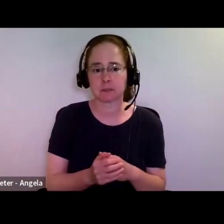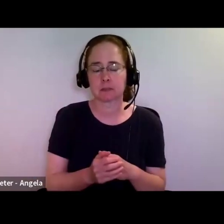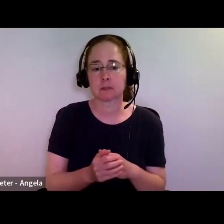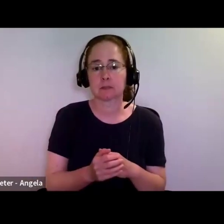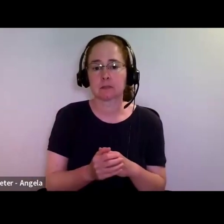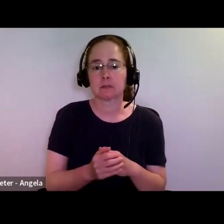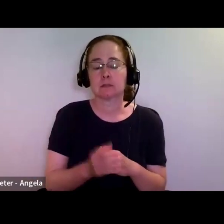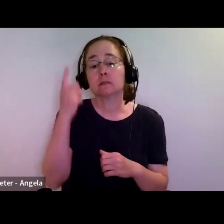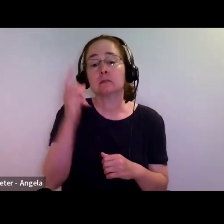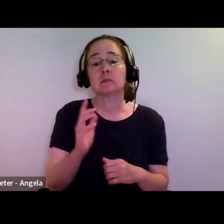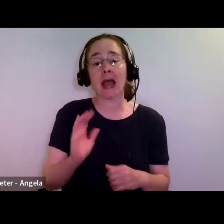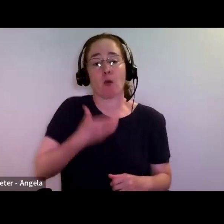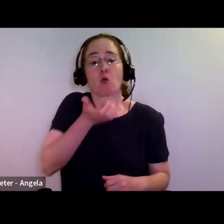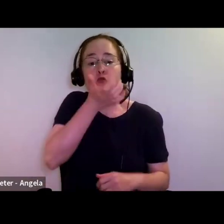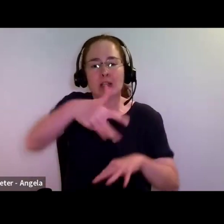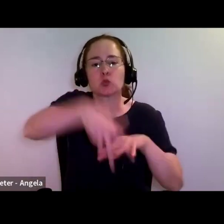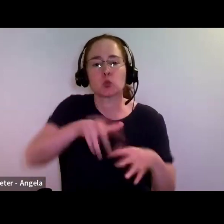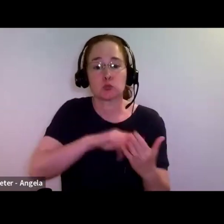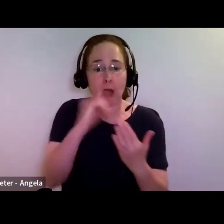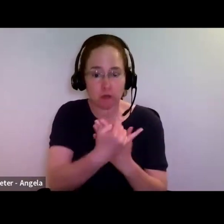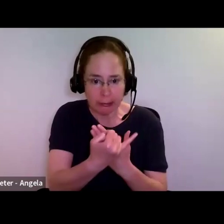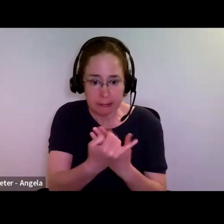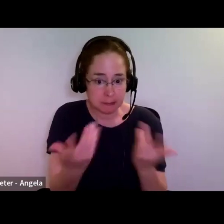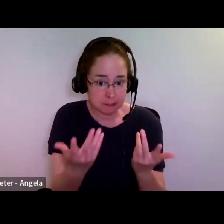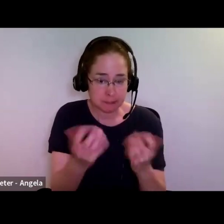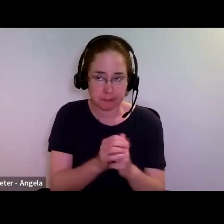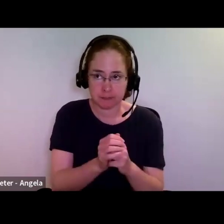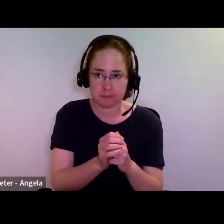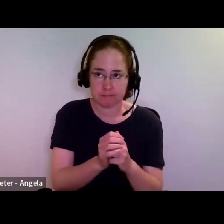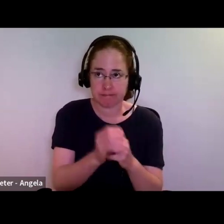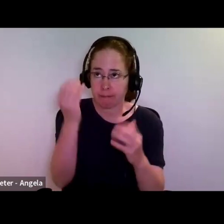grassroots project, the idea behind this project is really to